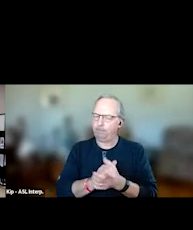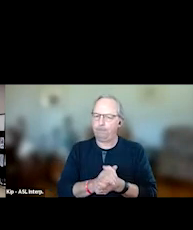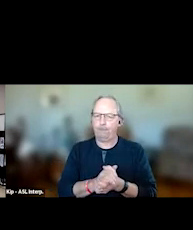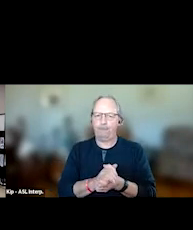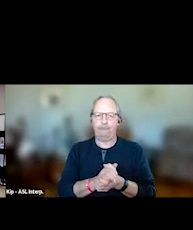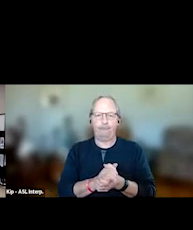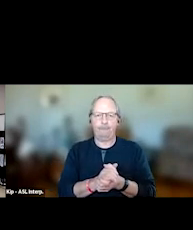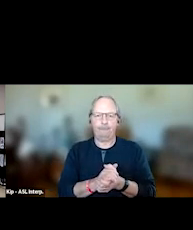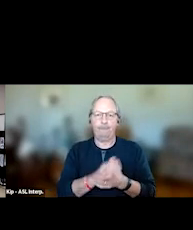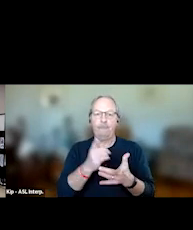These are our references.